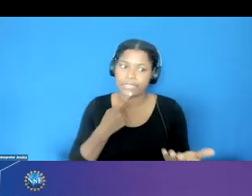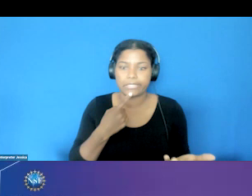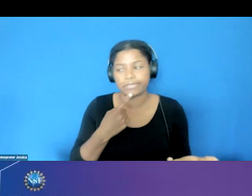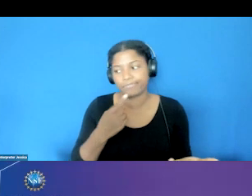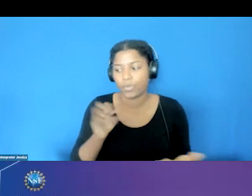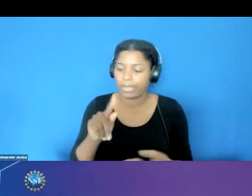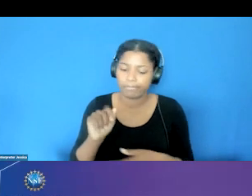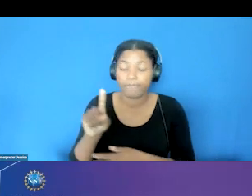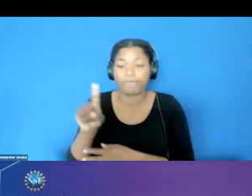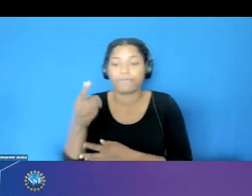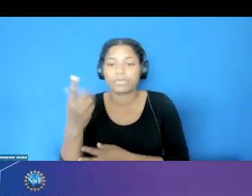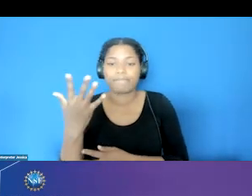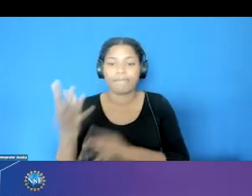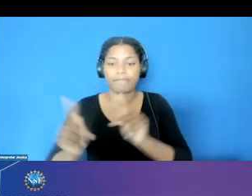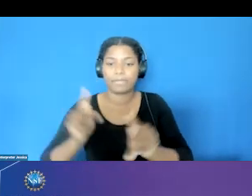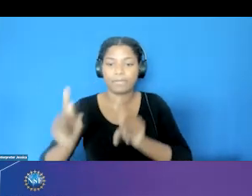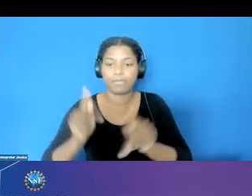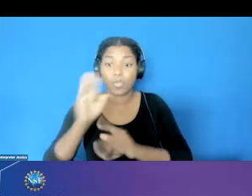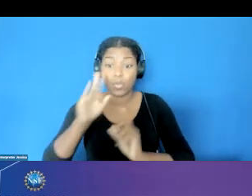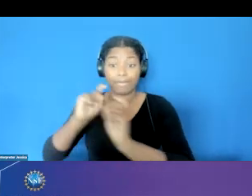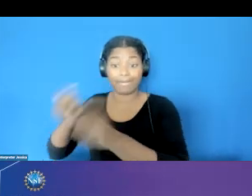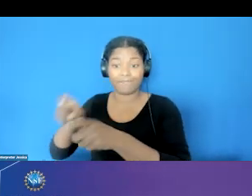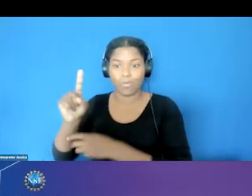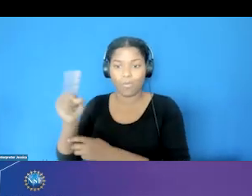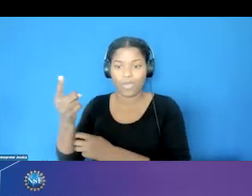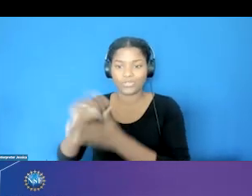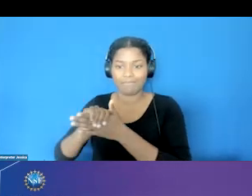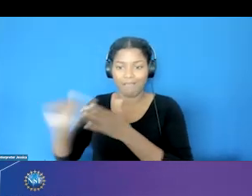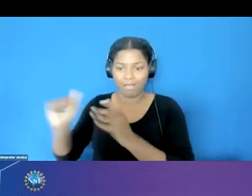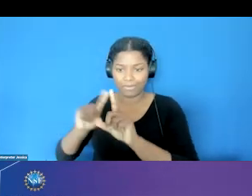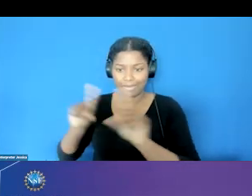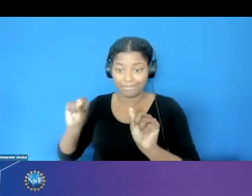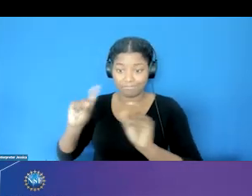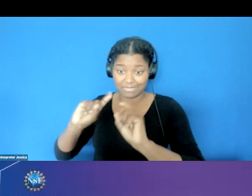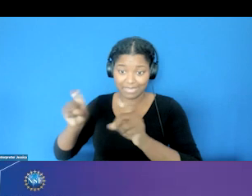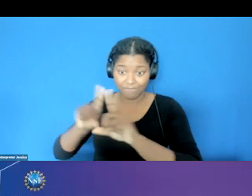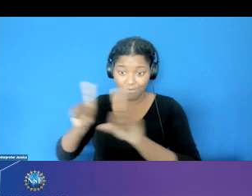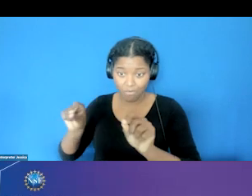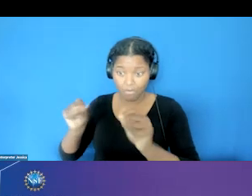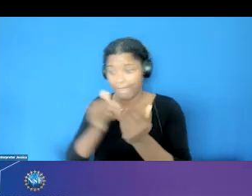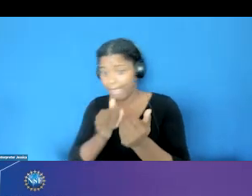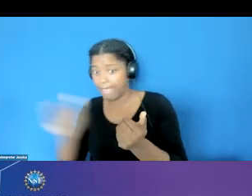okay, the first five respondents, we'll give them a $100 gift card. And anyone after will get $50.